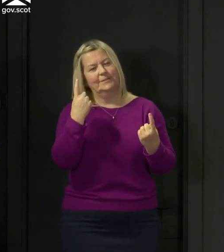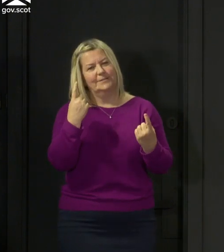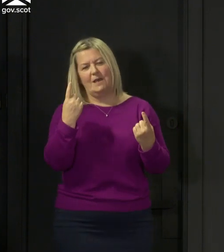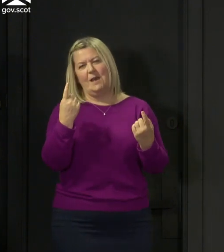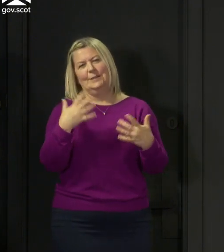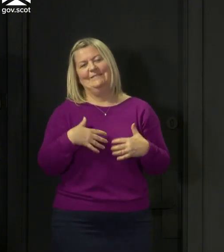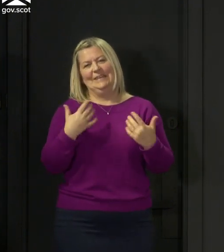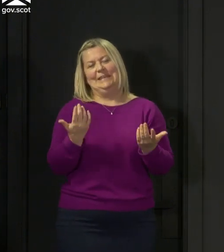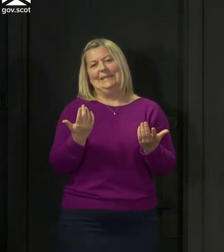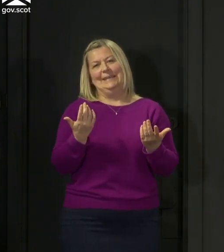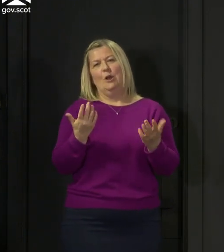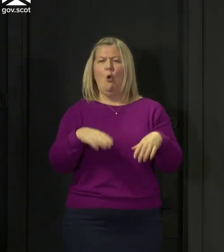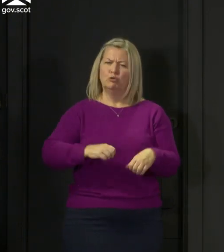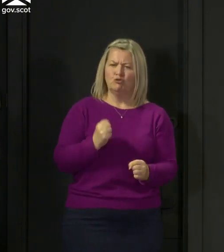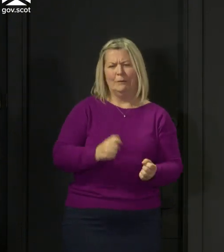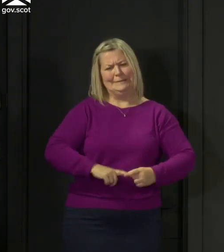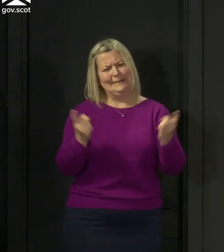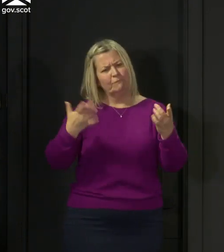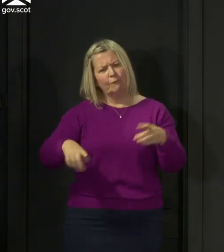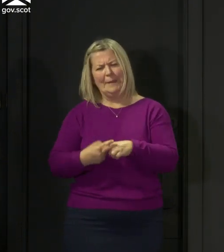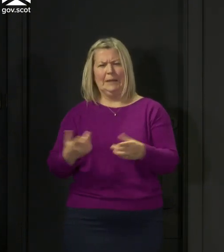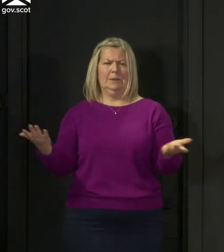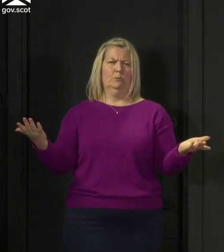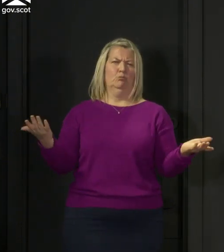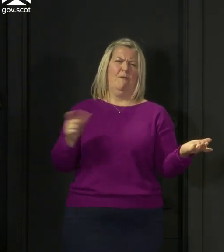fact that we're taking slightly different approaches on different timelines in different